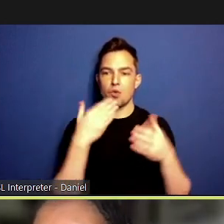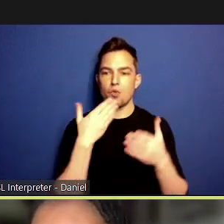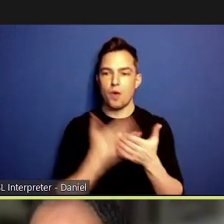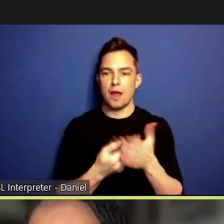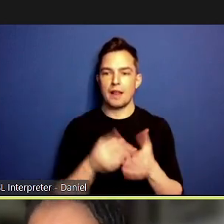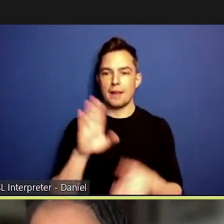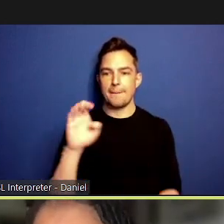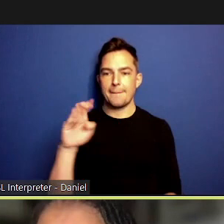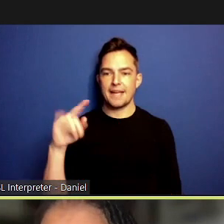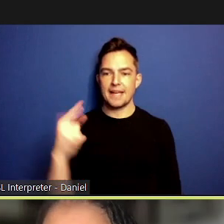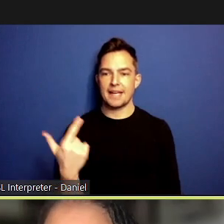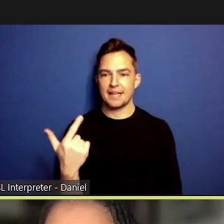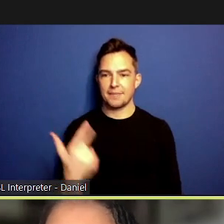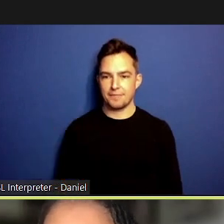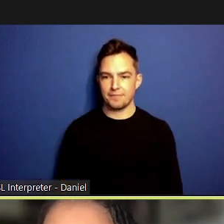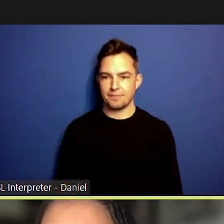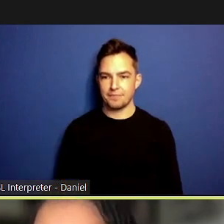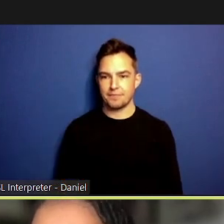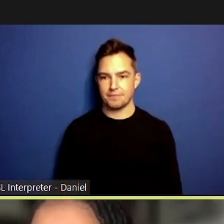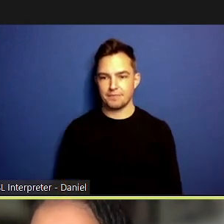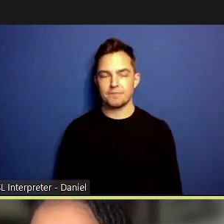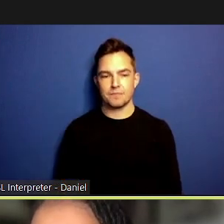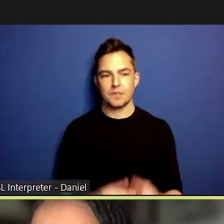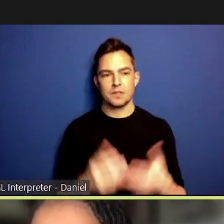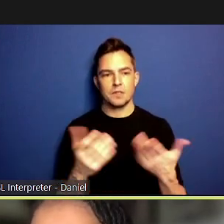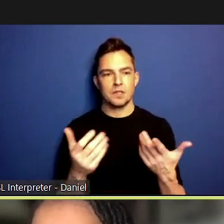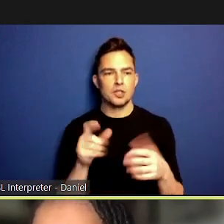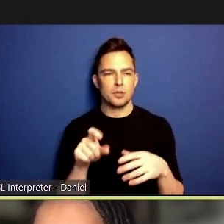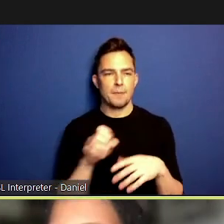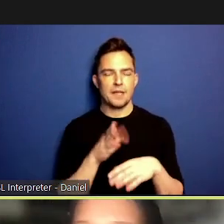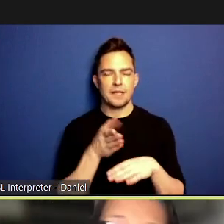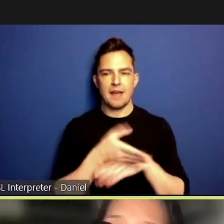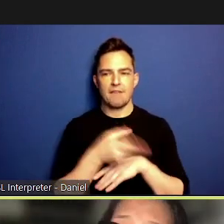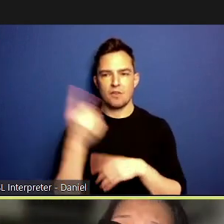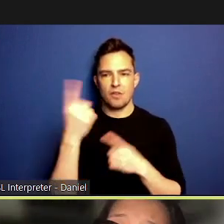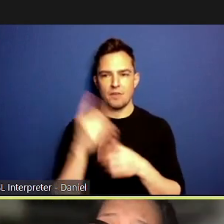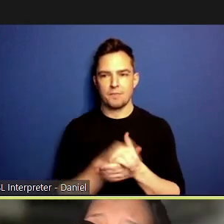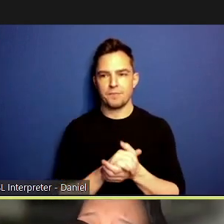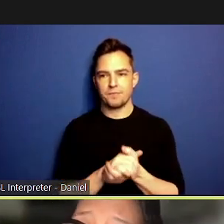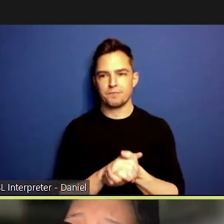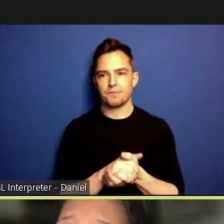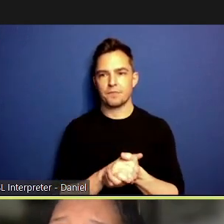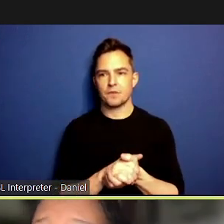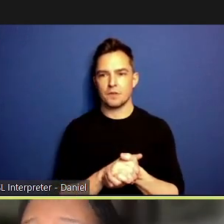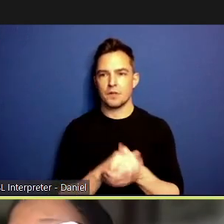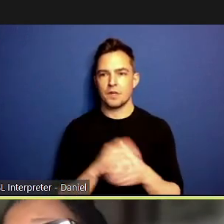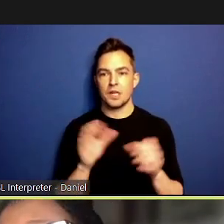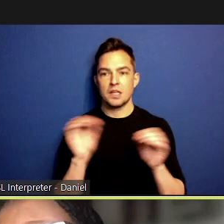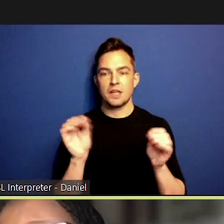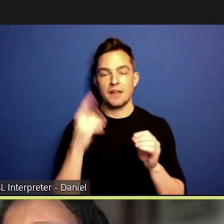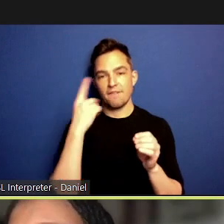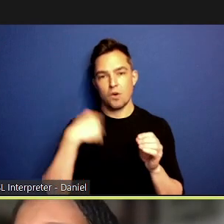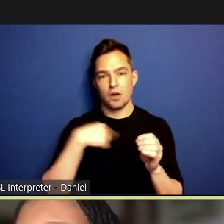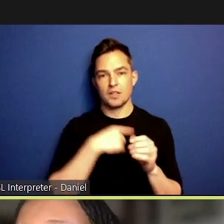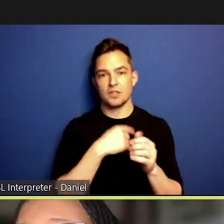be an afterthought. You know, nothing without us. Nothing for us without us, right? And